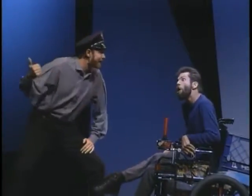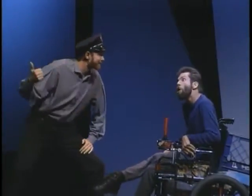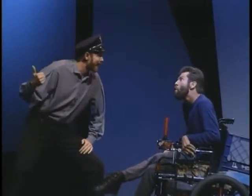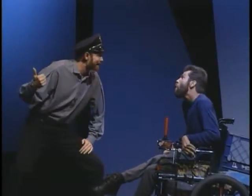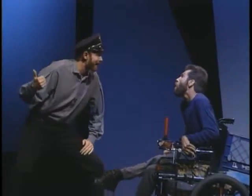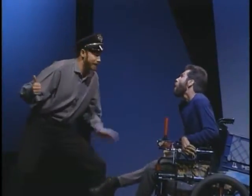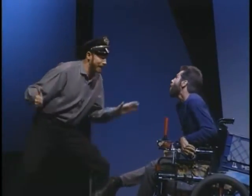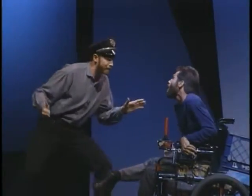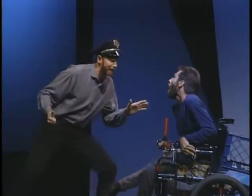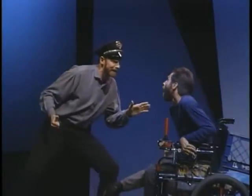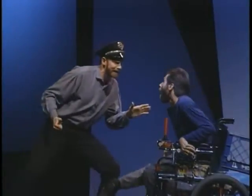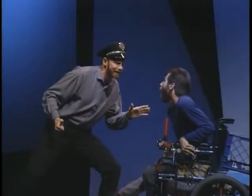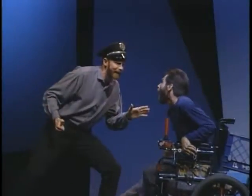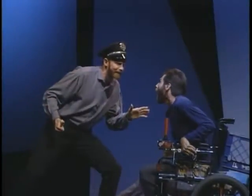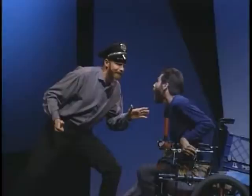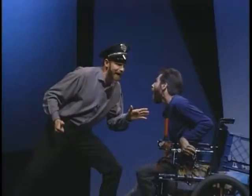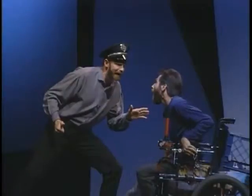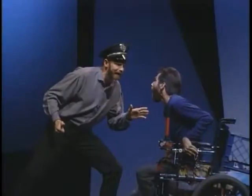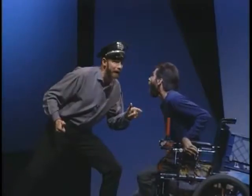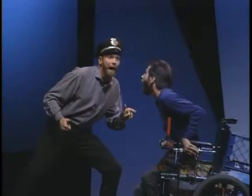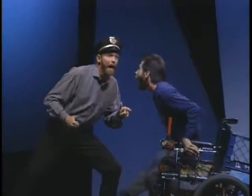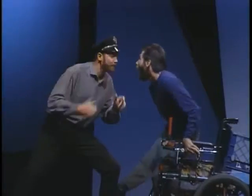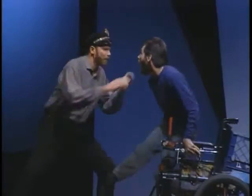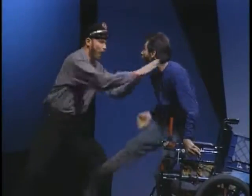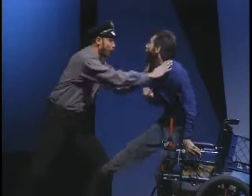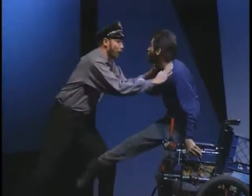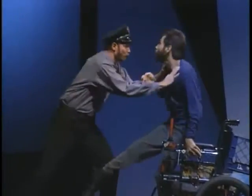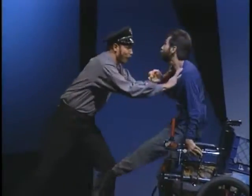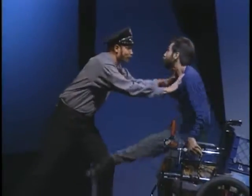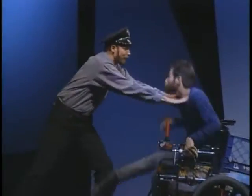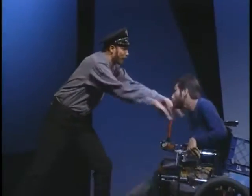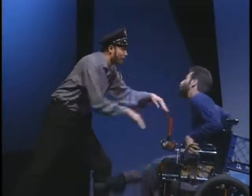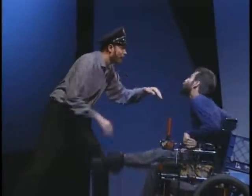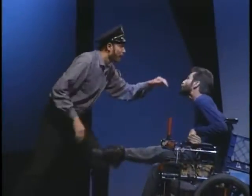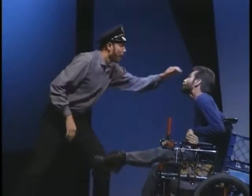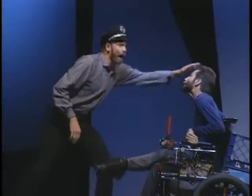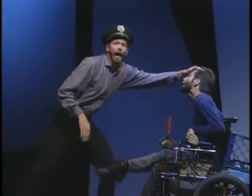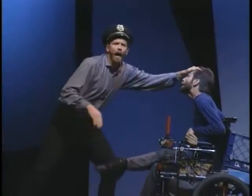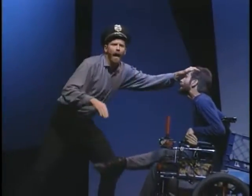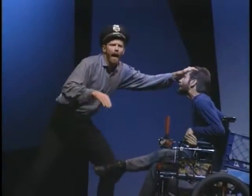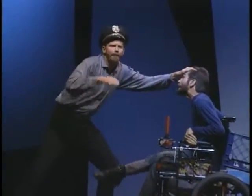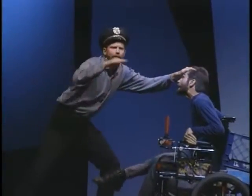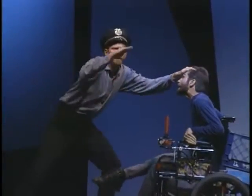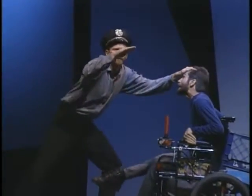outside you can't break anything outside don't get up ha have you seen the first